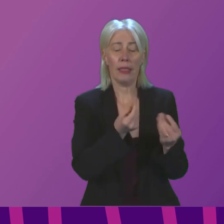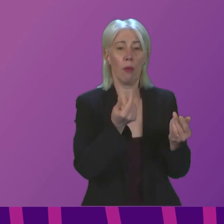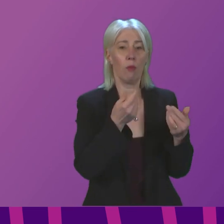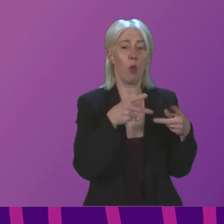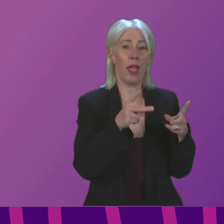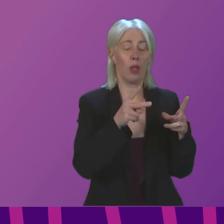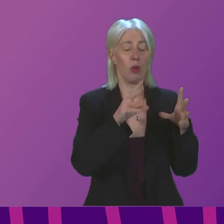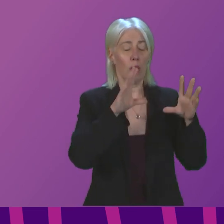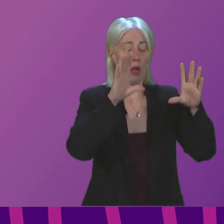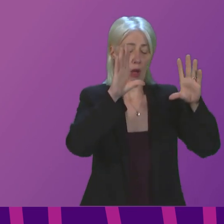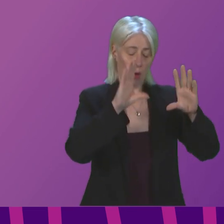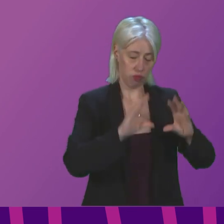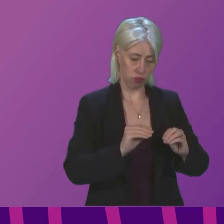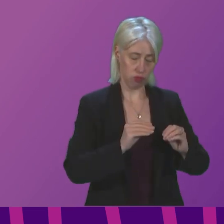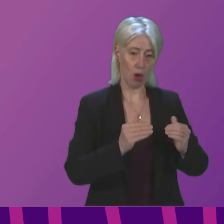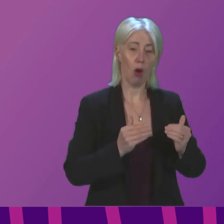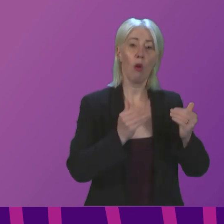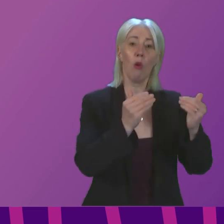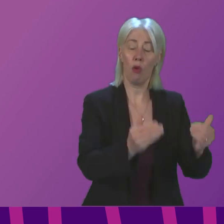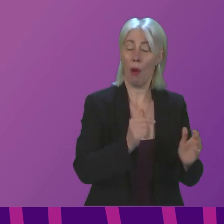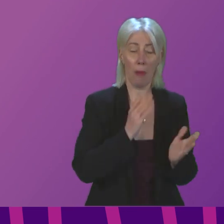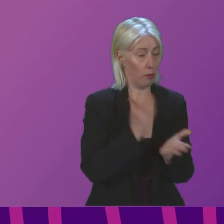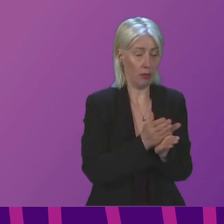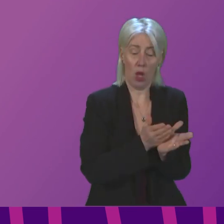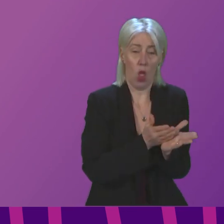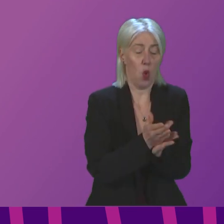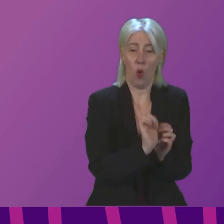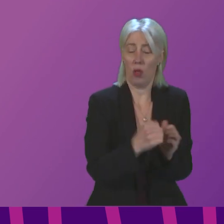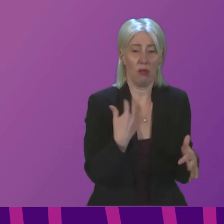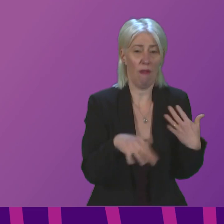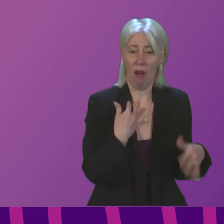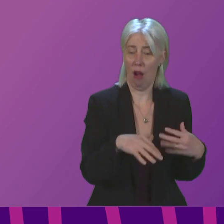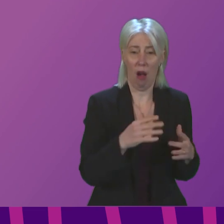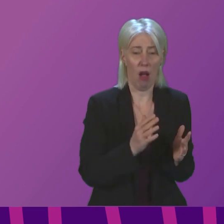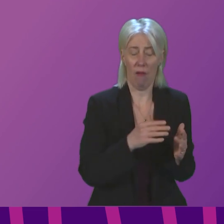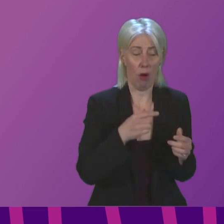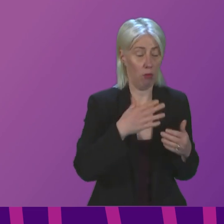not underestimate the pain that they will be suffering and will continue to suffer for some time.